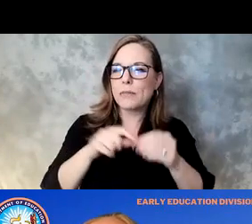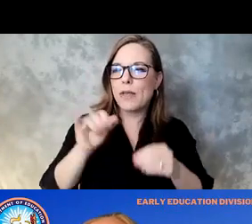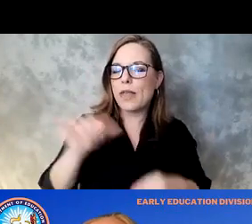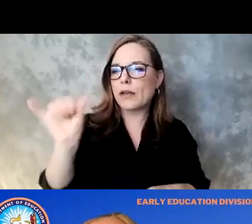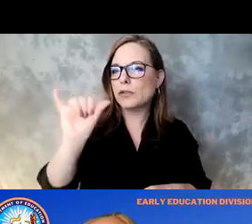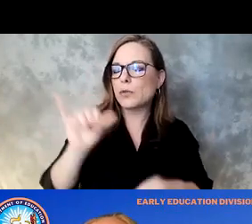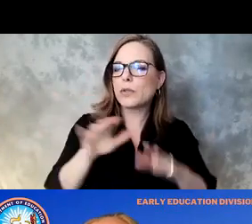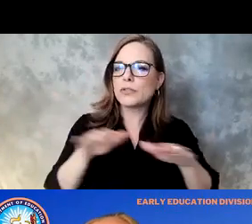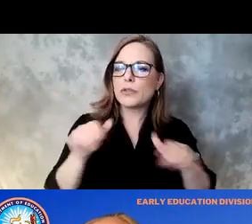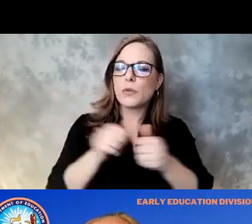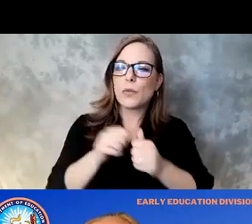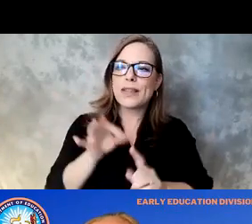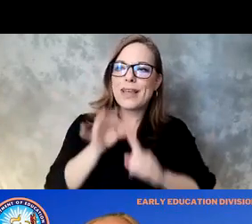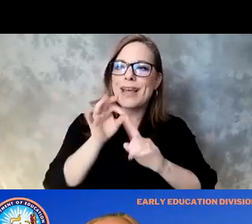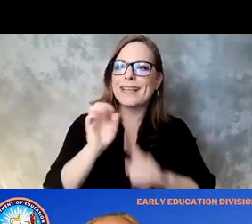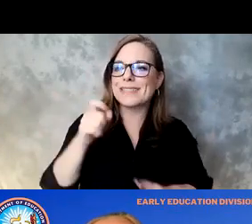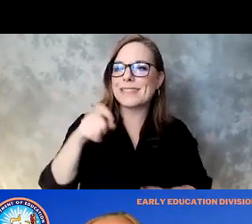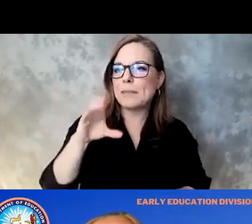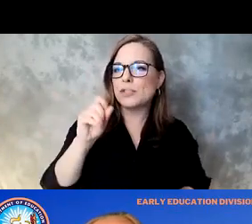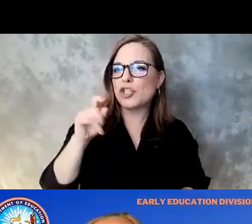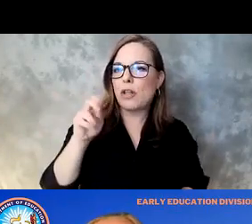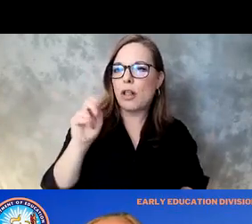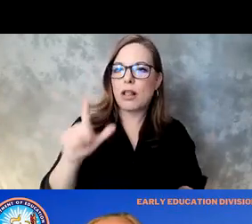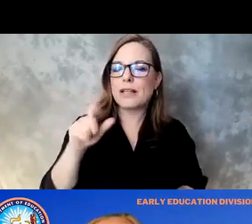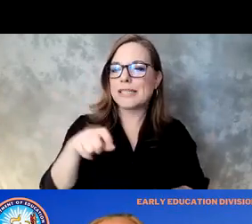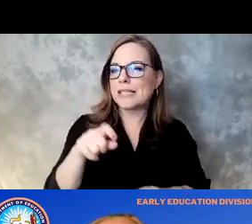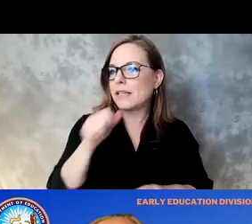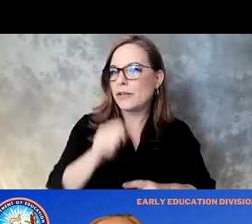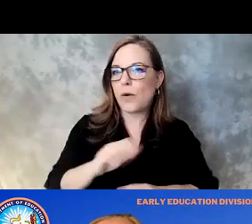needs but don't meet the income requirements can be leveraging that for a full-day program